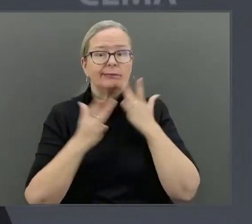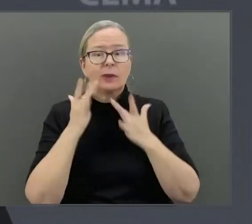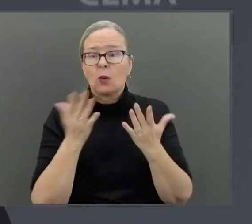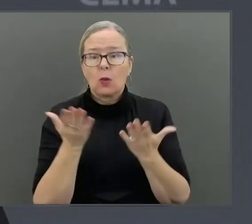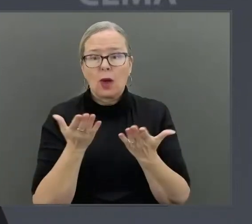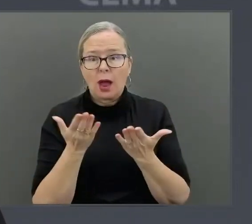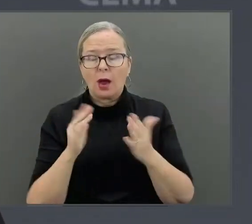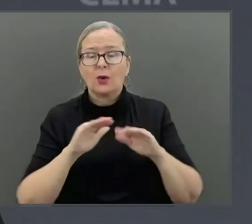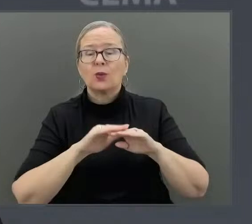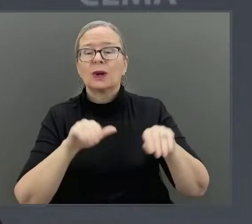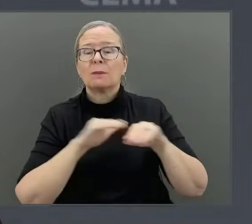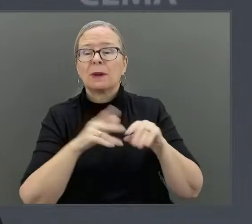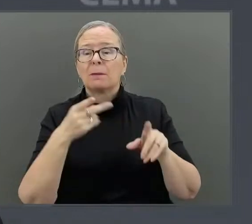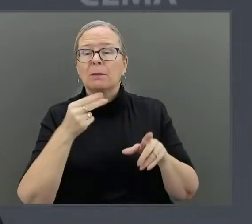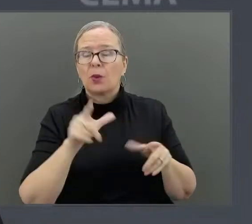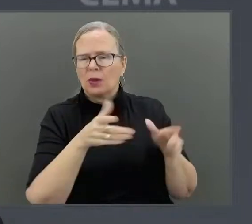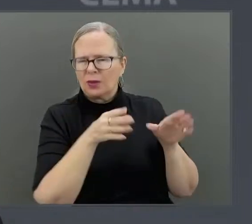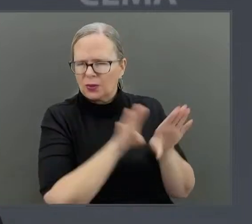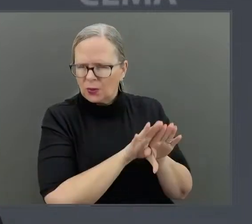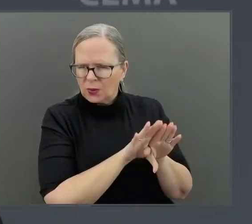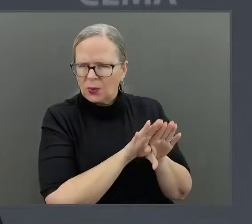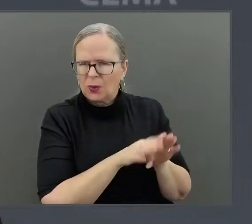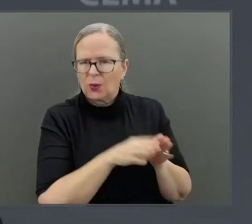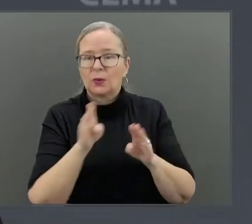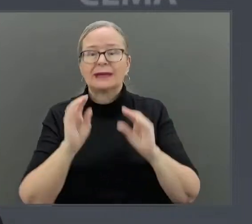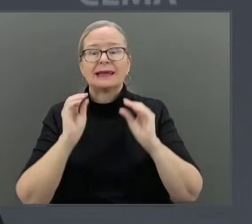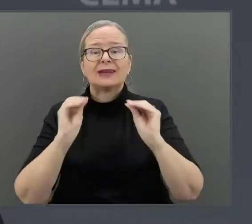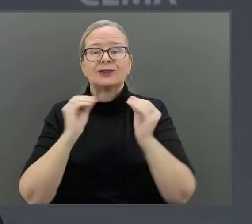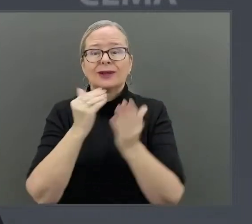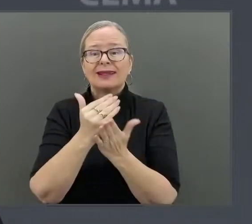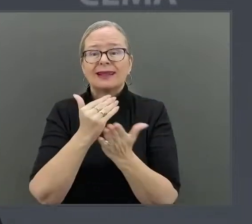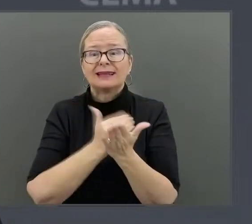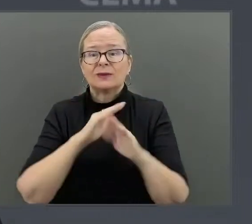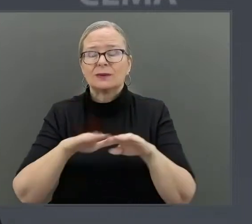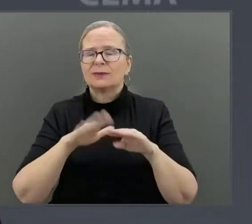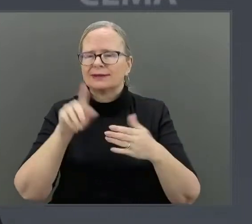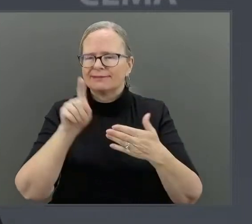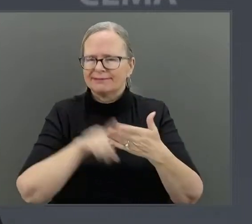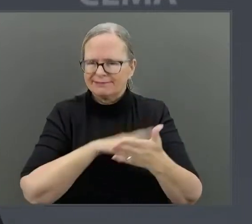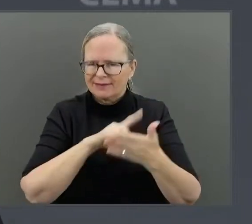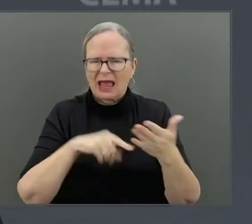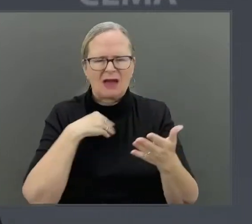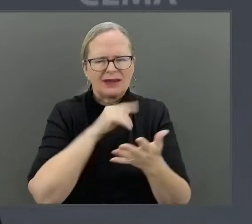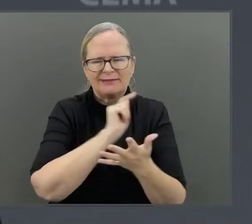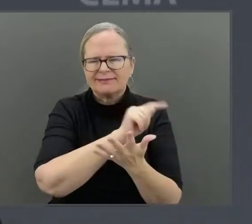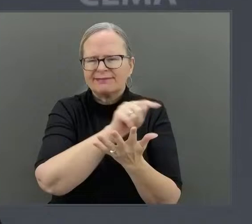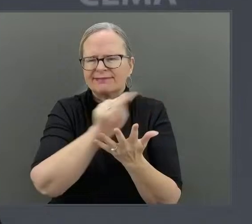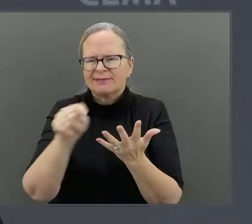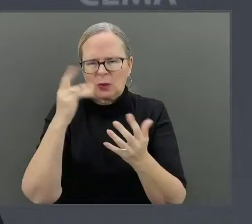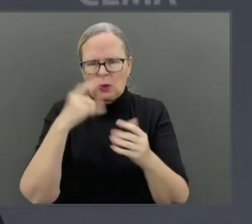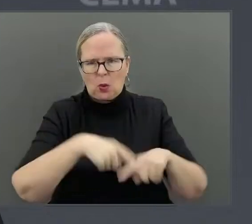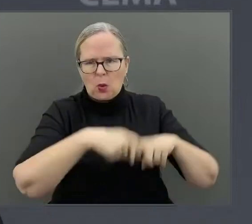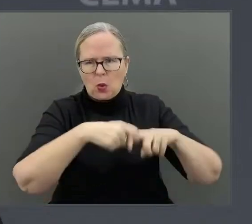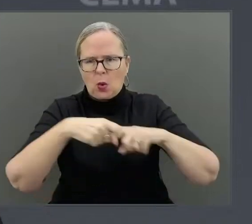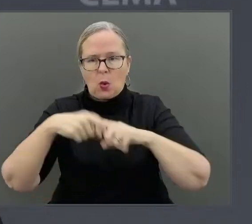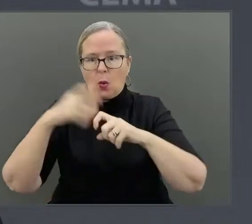water restrictions we're also doing our part to recycle water wherever we can Recreation has